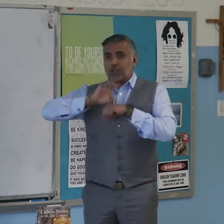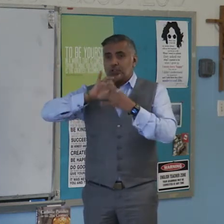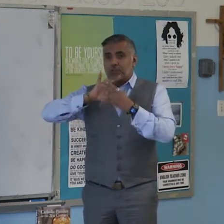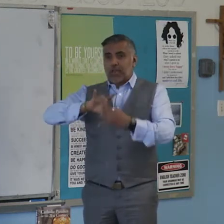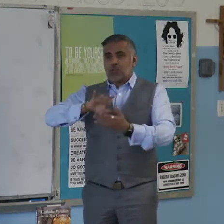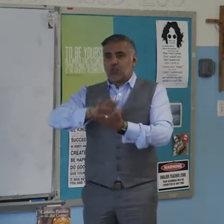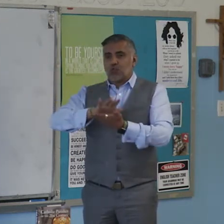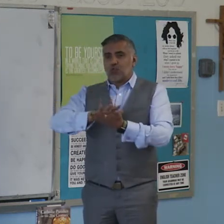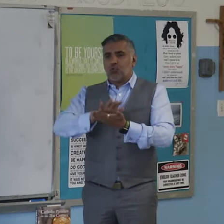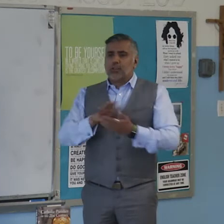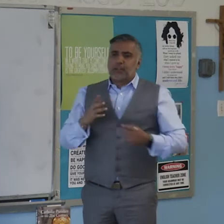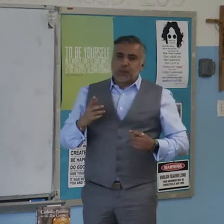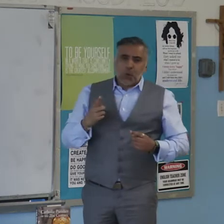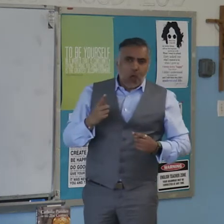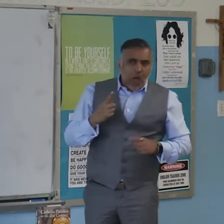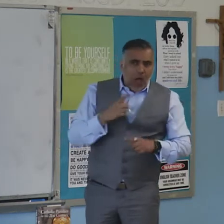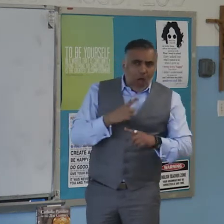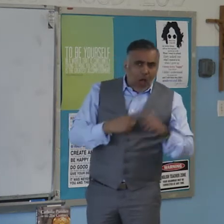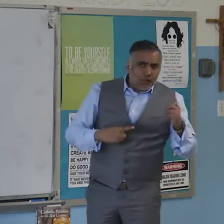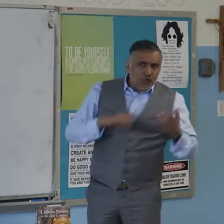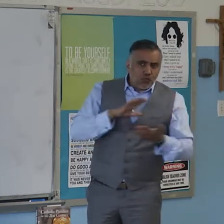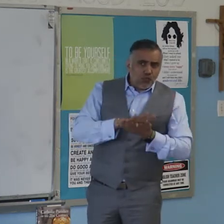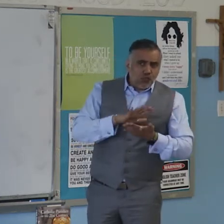half or so of the schools and parishes in the country, half of the